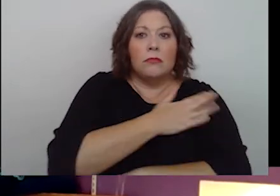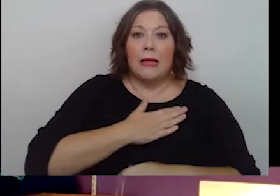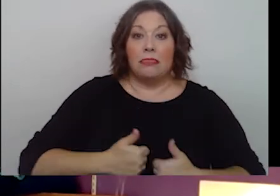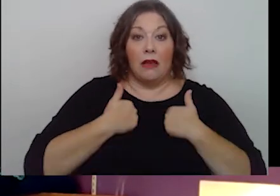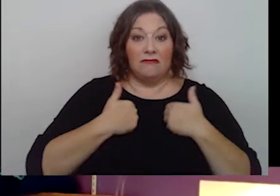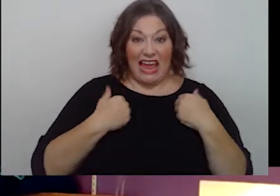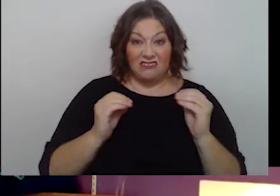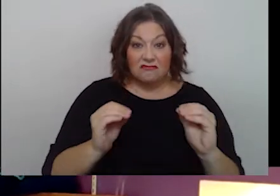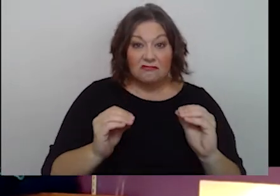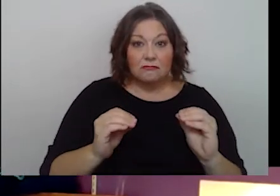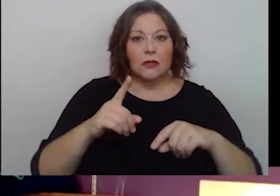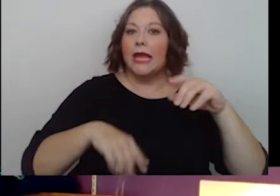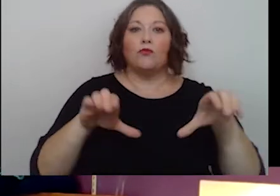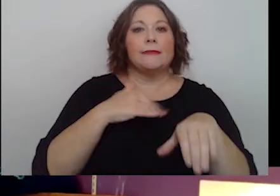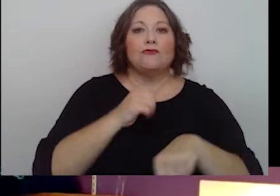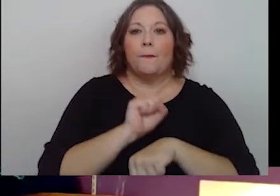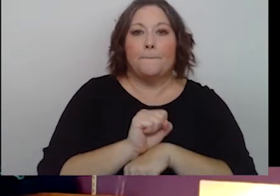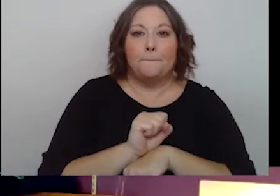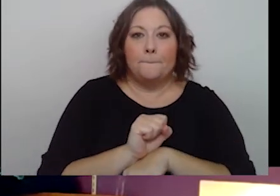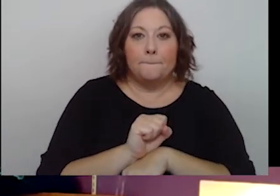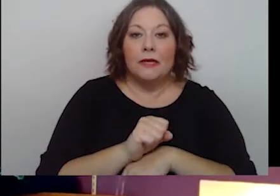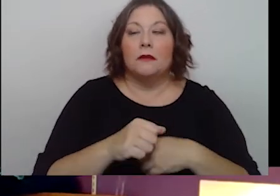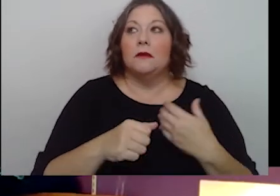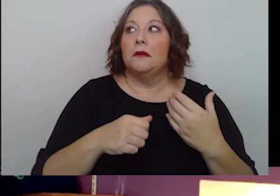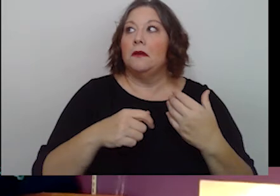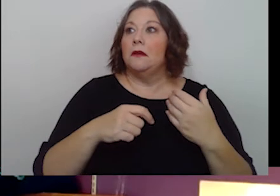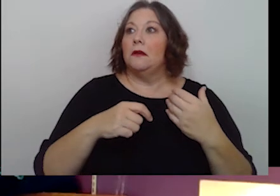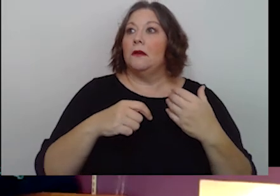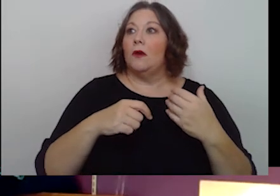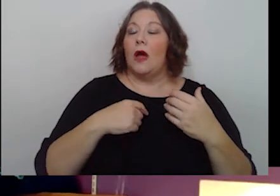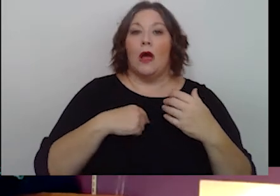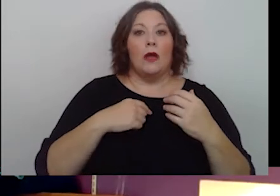I would not be able to do my job. I would be very slow at being able to